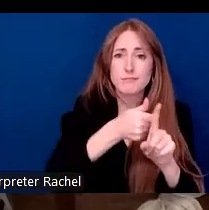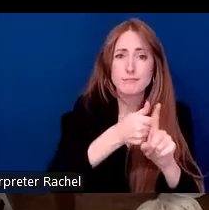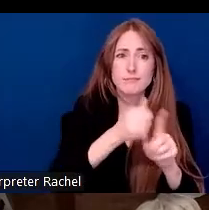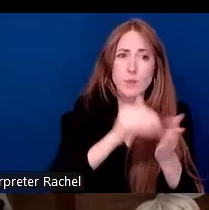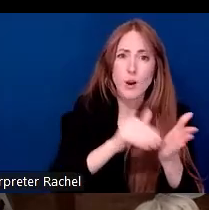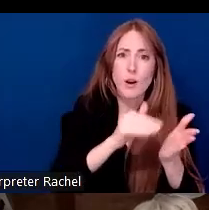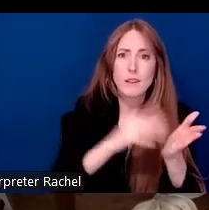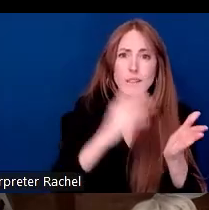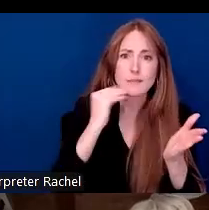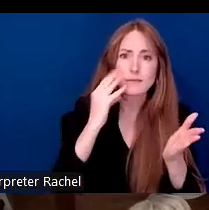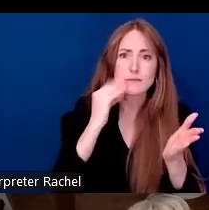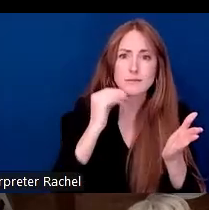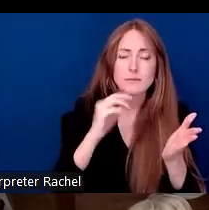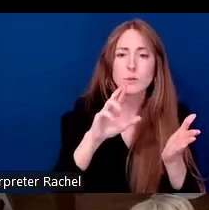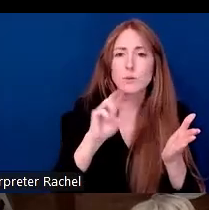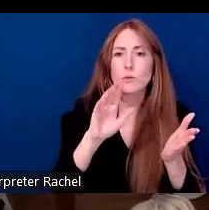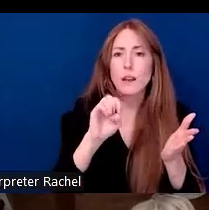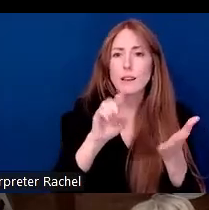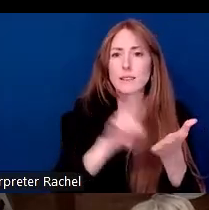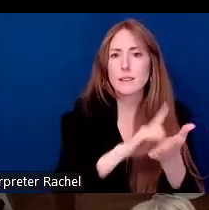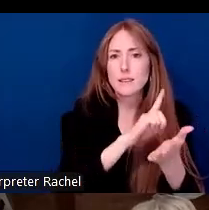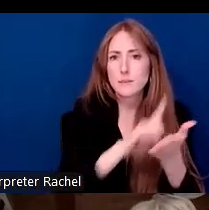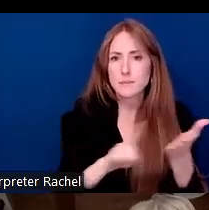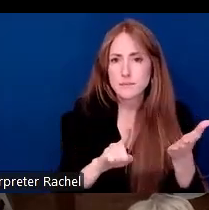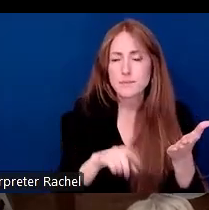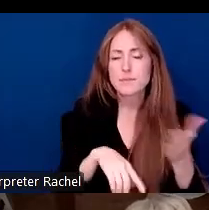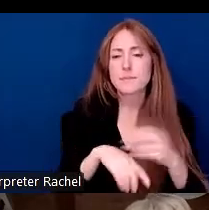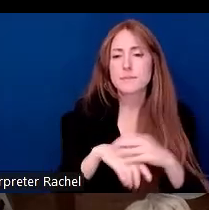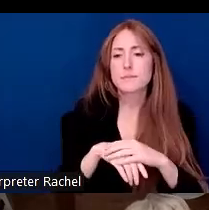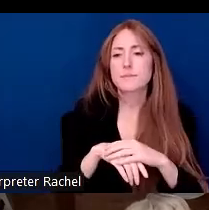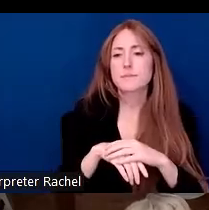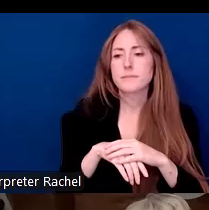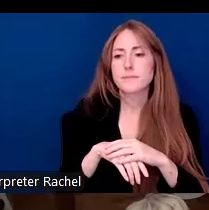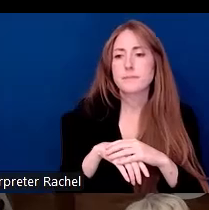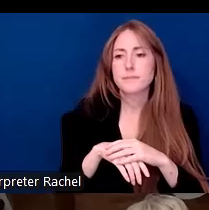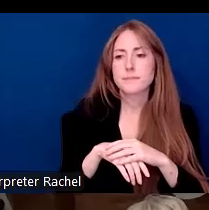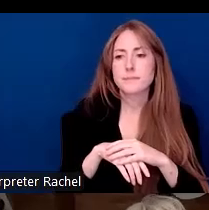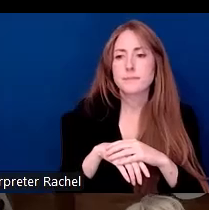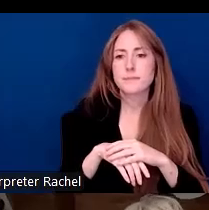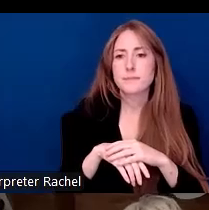discrimination and when they're accessing mainstream services. At a macro level, government